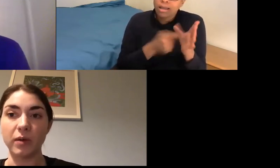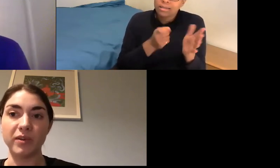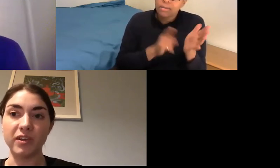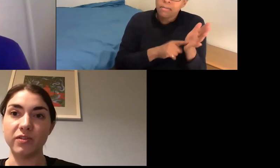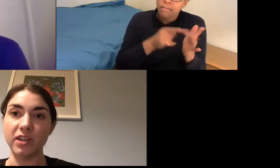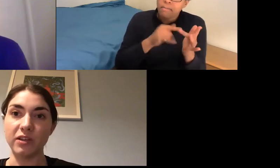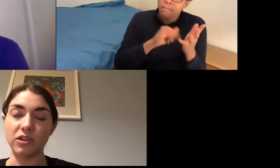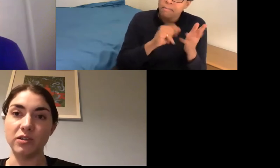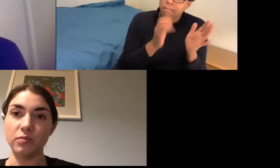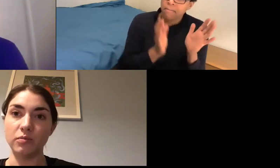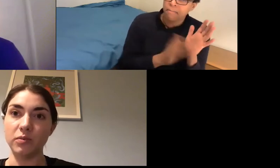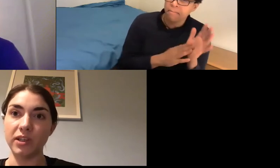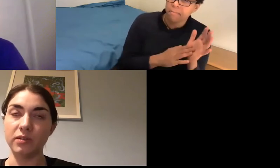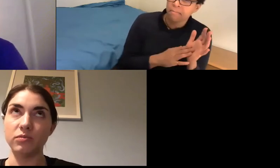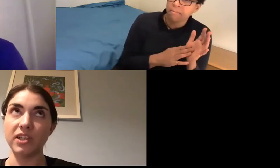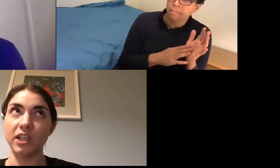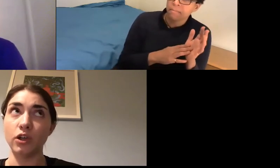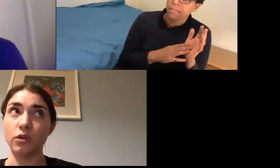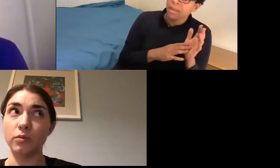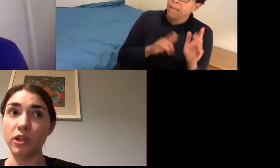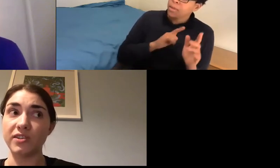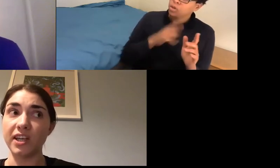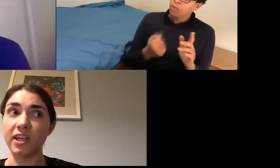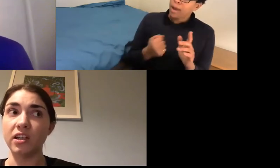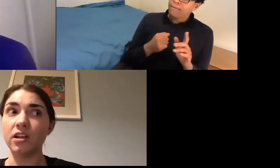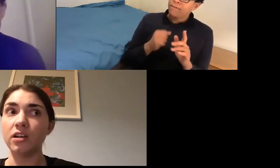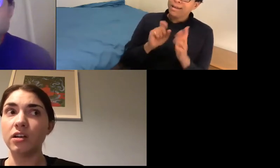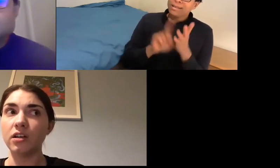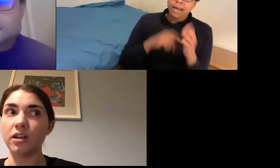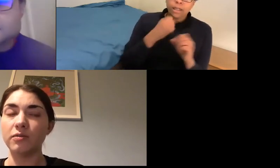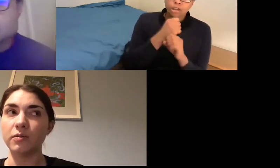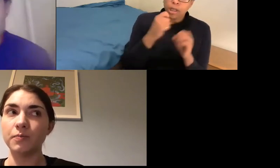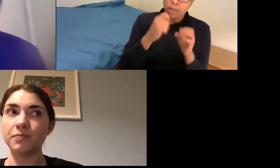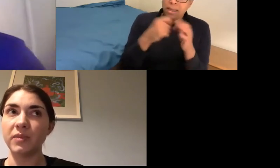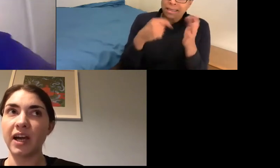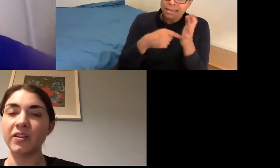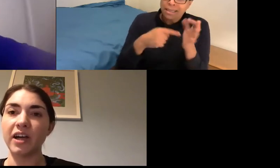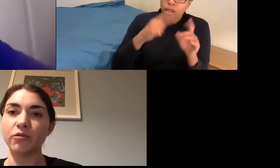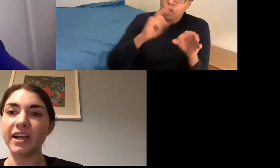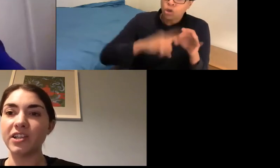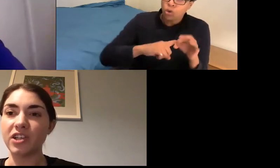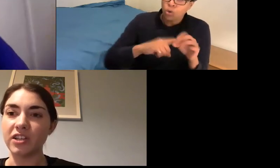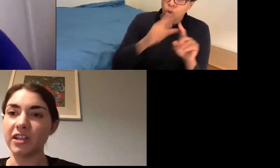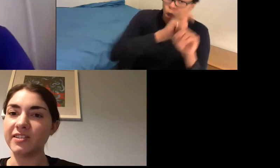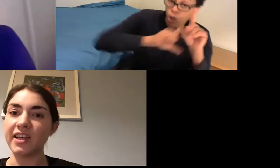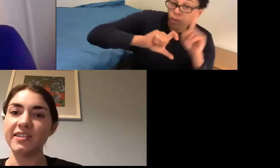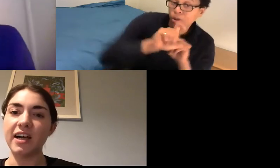members of the LGBTQ community, kind of how the erasure, is that